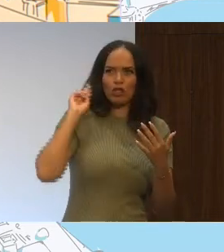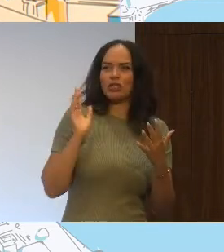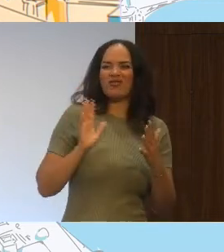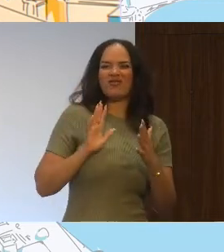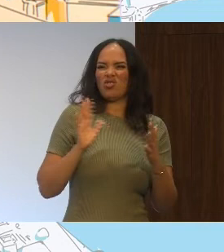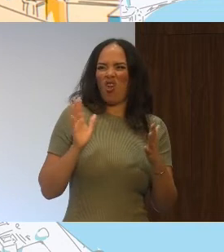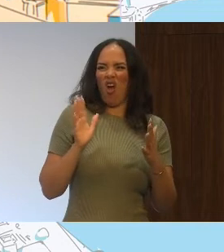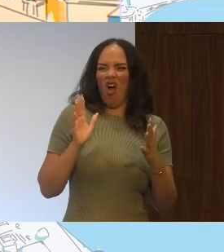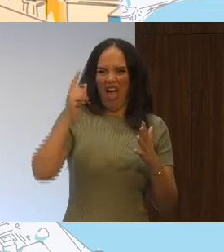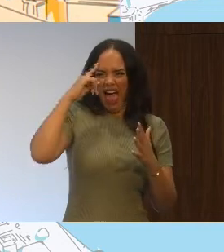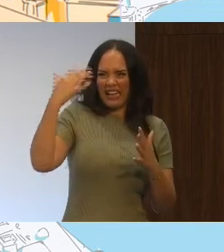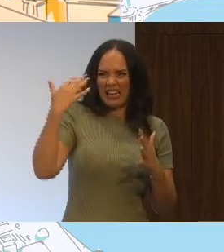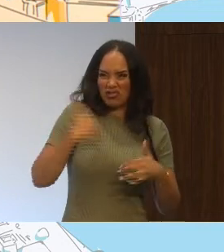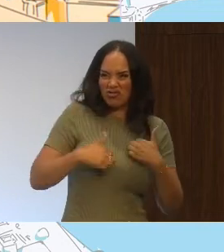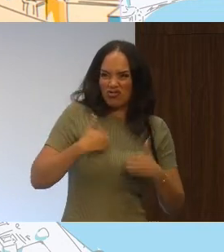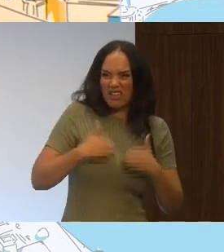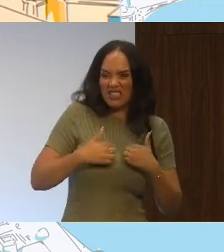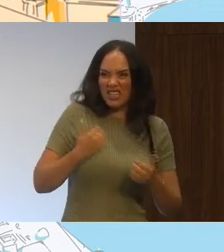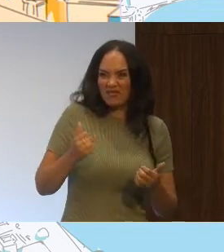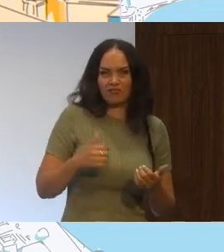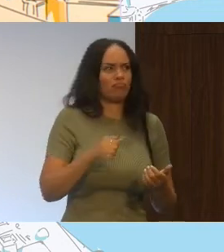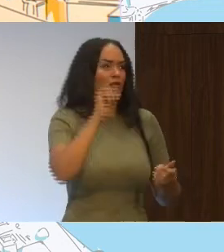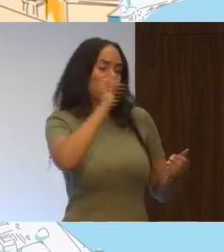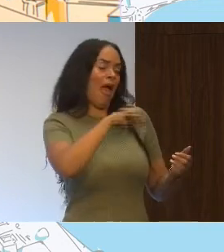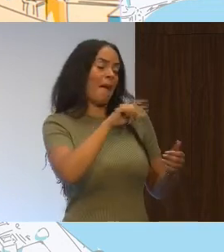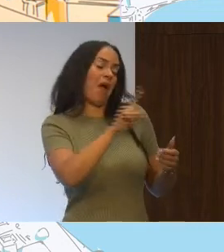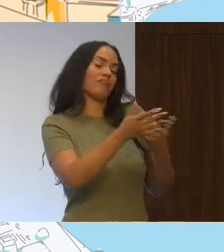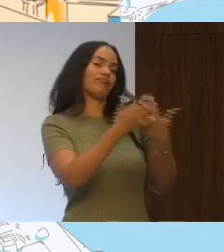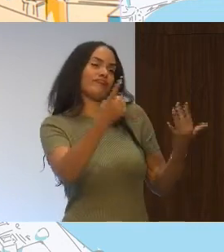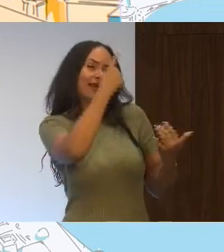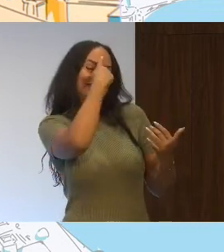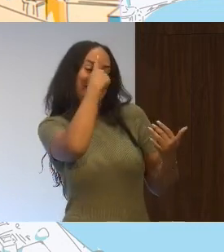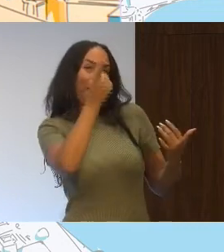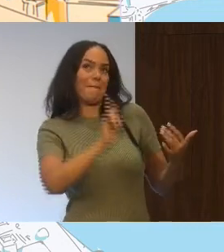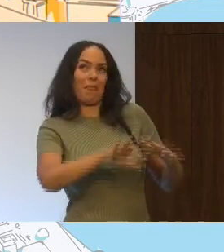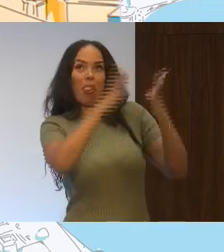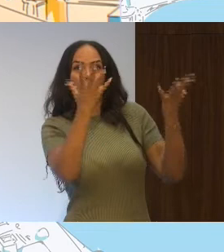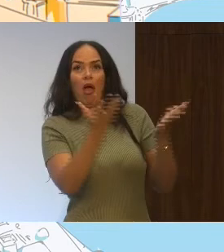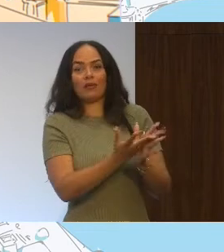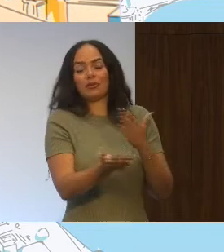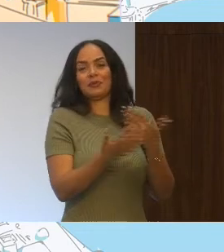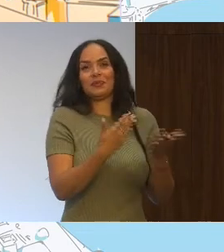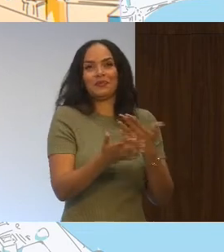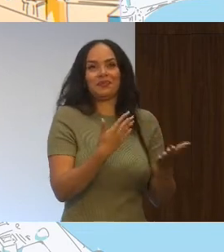Oh, yeah, but there's a lot of silly people in the world as well. So that's not like that's not exceptional. I was really lucky.